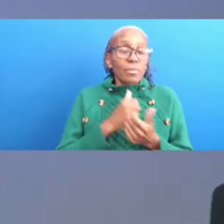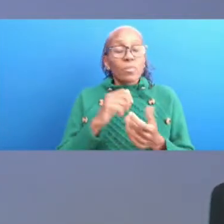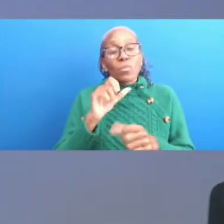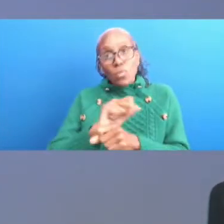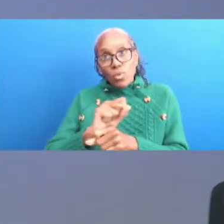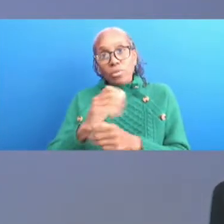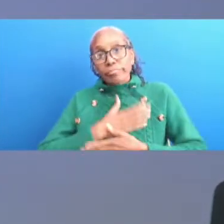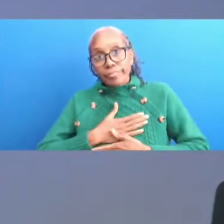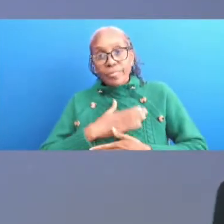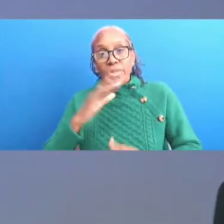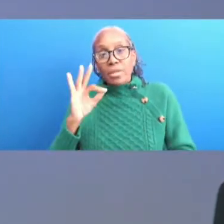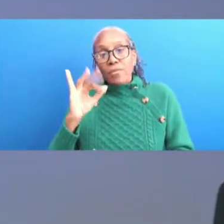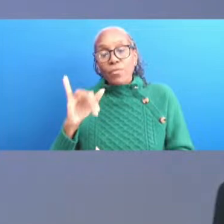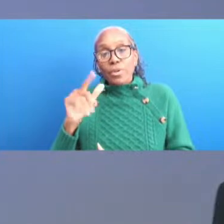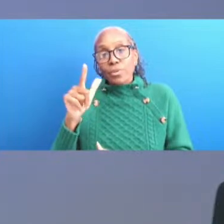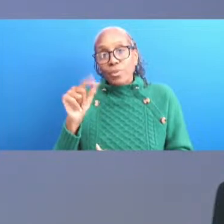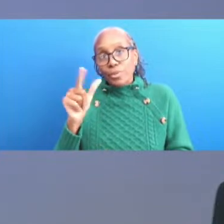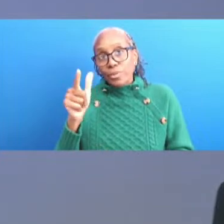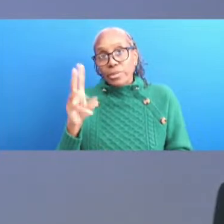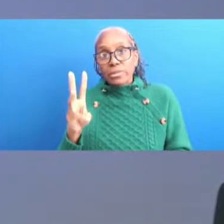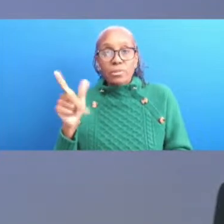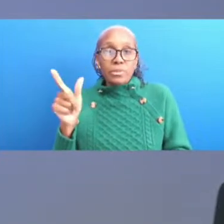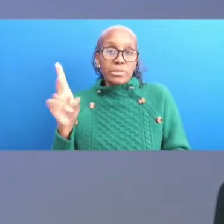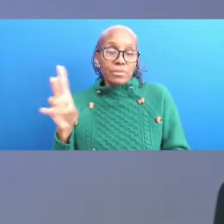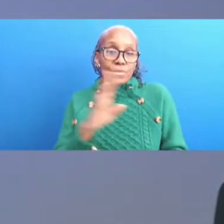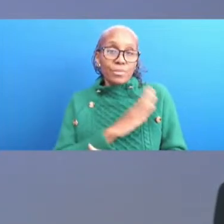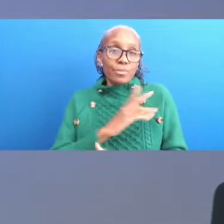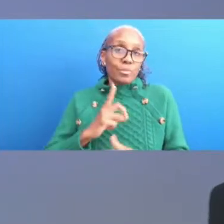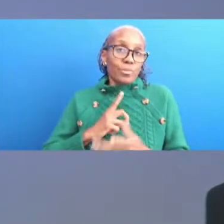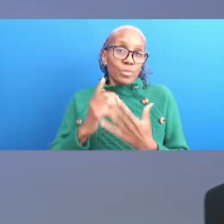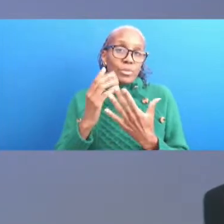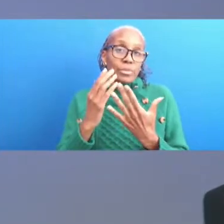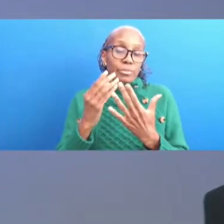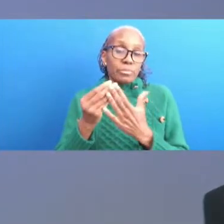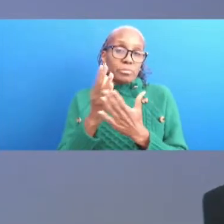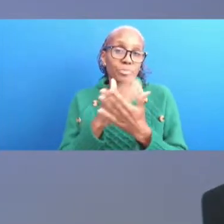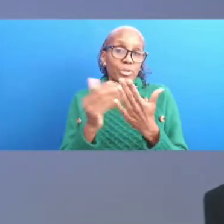PRIDE AND CHOICE FOR PEOPLE TO